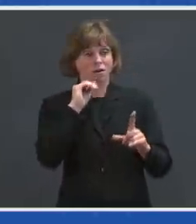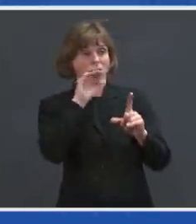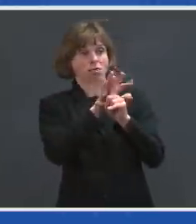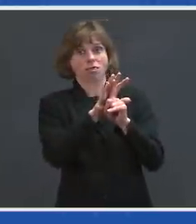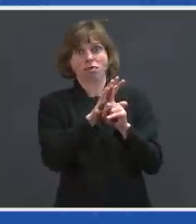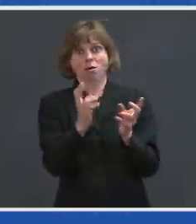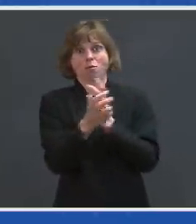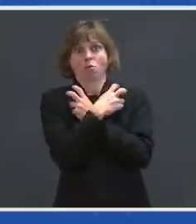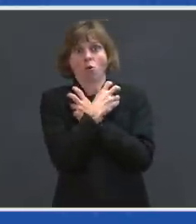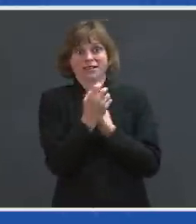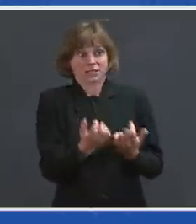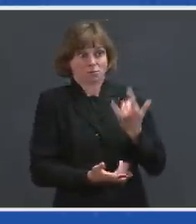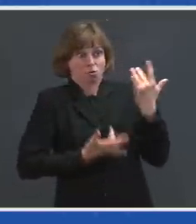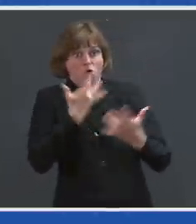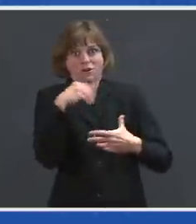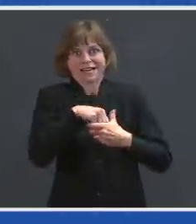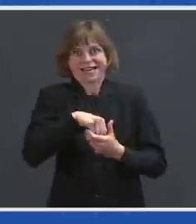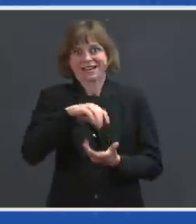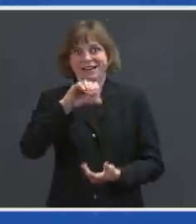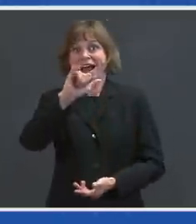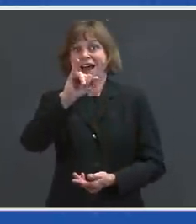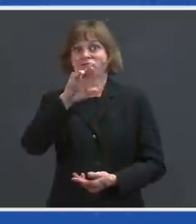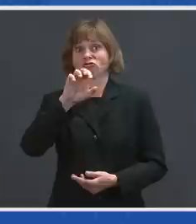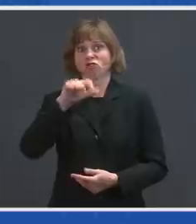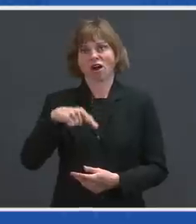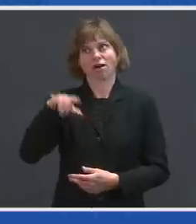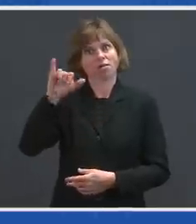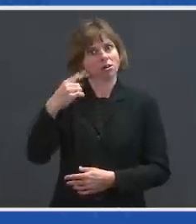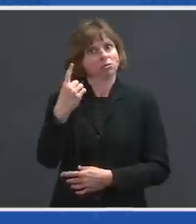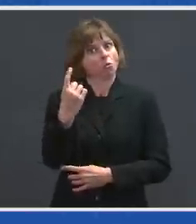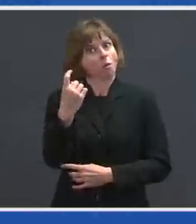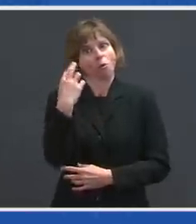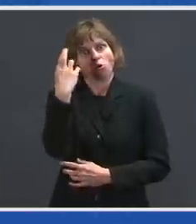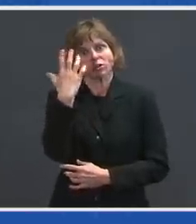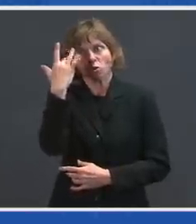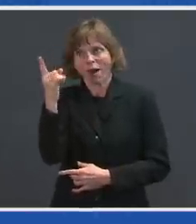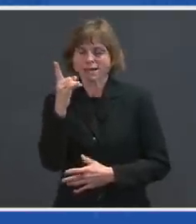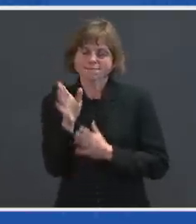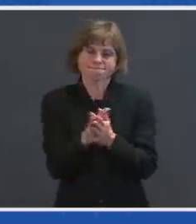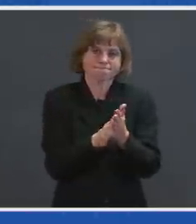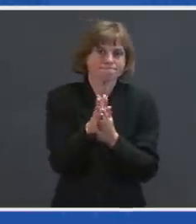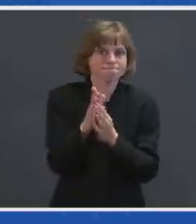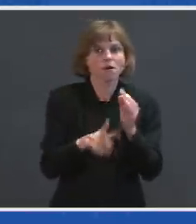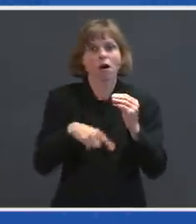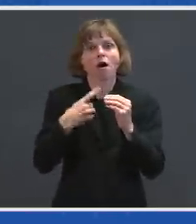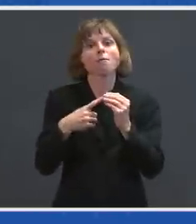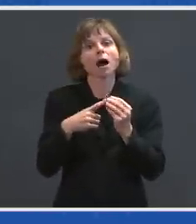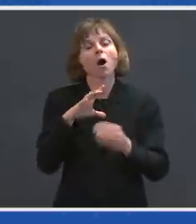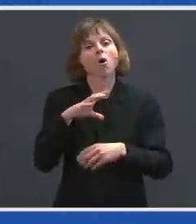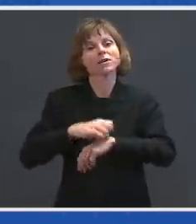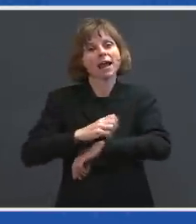That's just one reason for his enthusiasm for the cancer moonshot demonstrated as recently as Tuesday